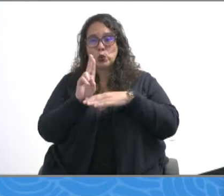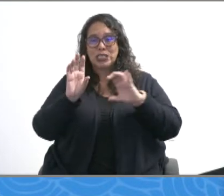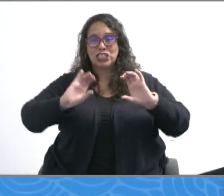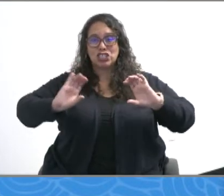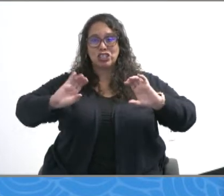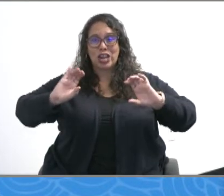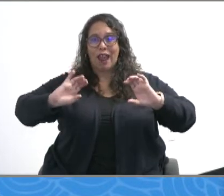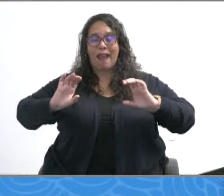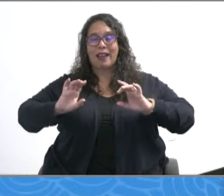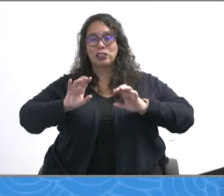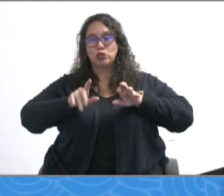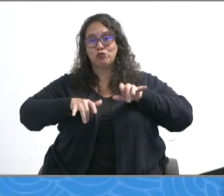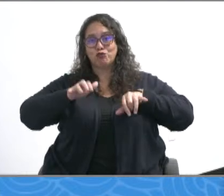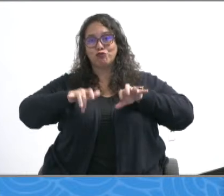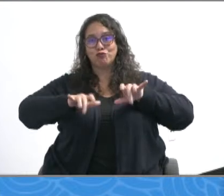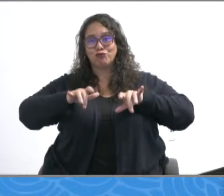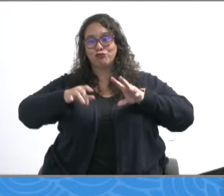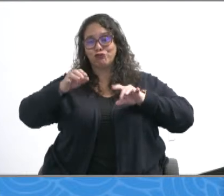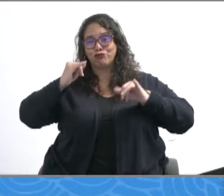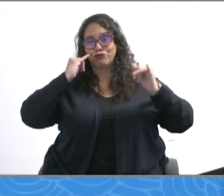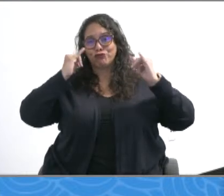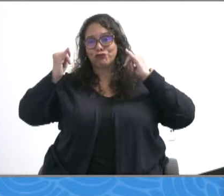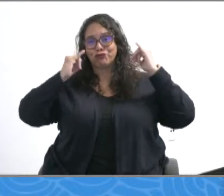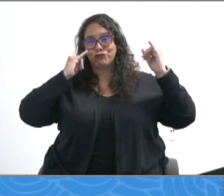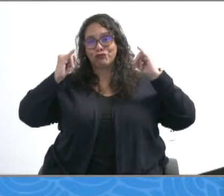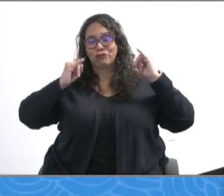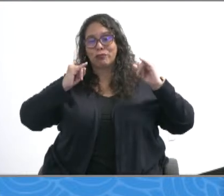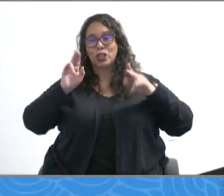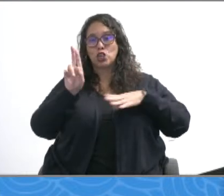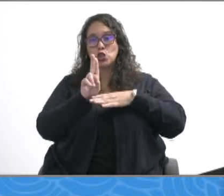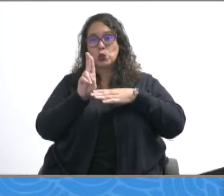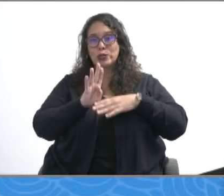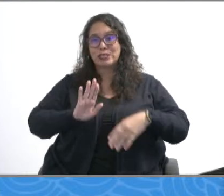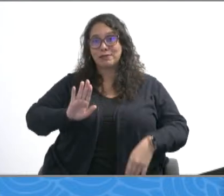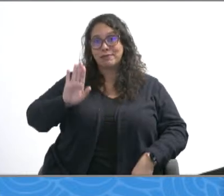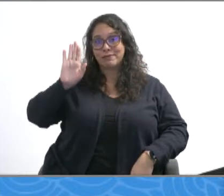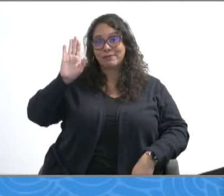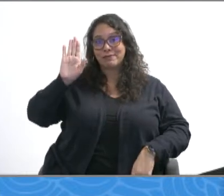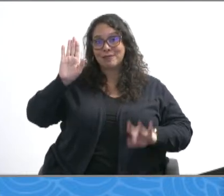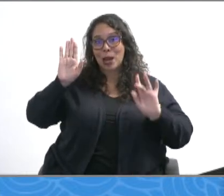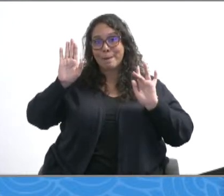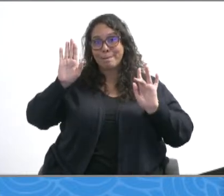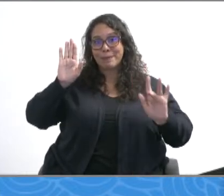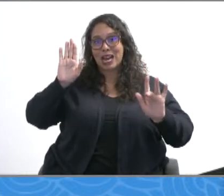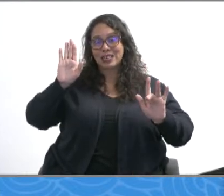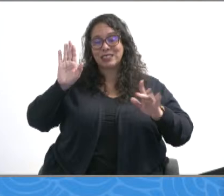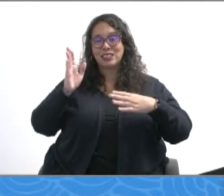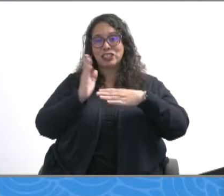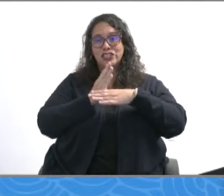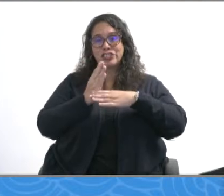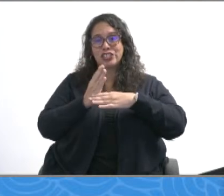to share thoughts. Use the raise hand feature when you wanna share a comment, but also remember,